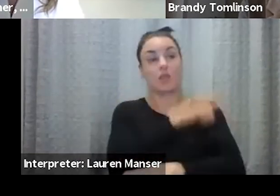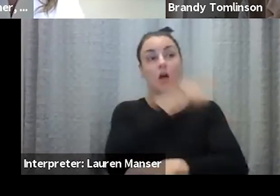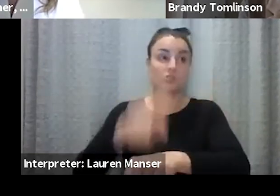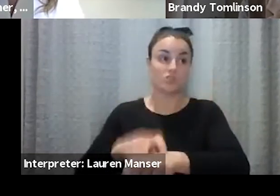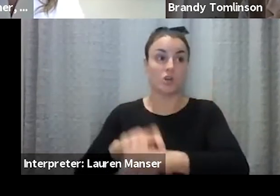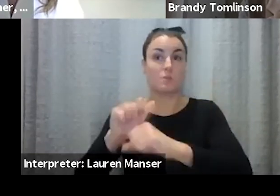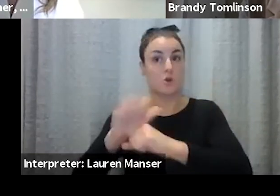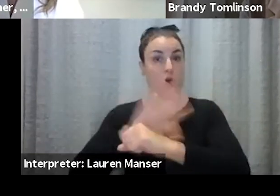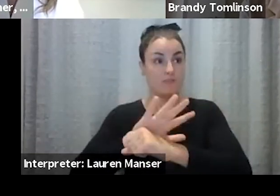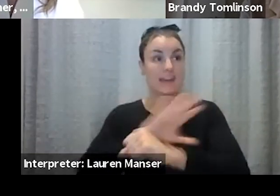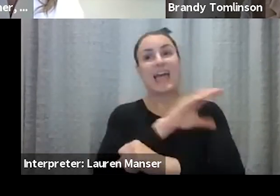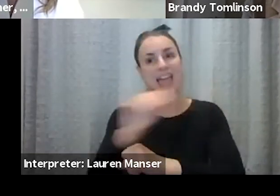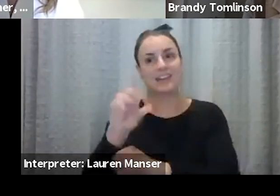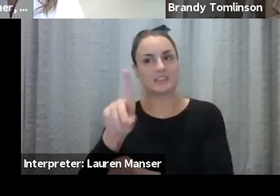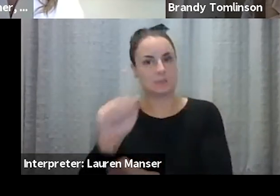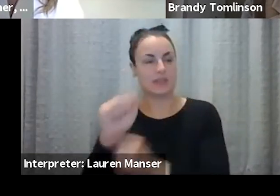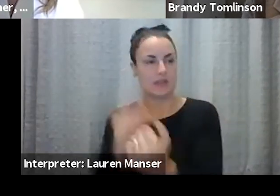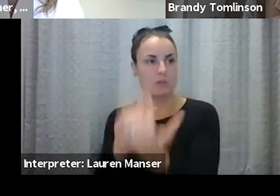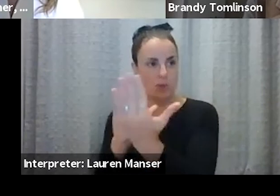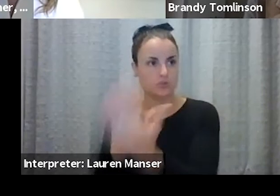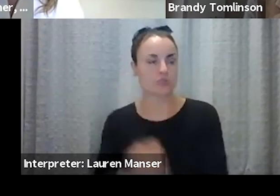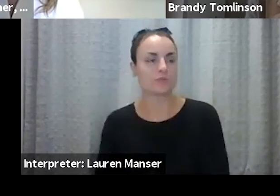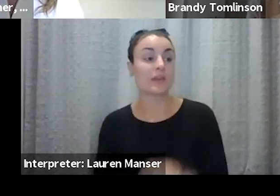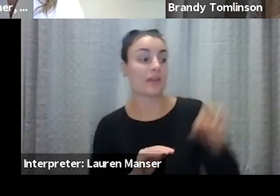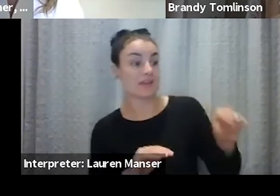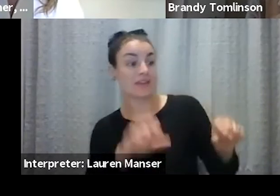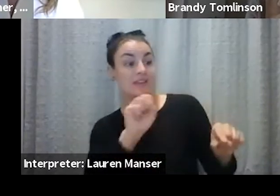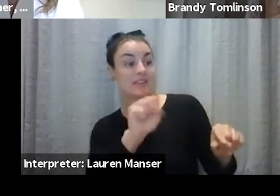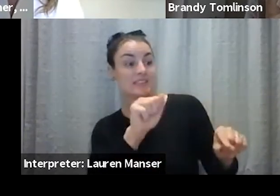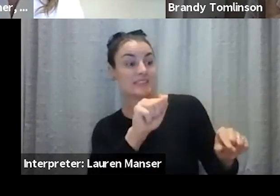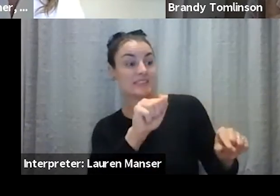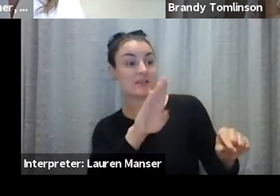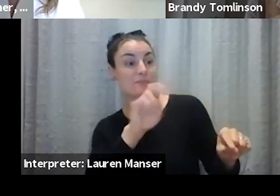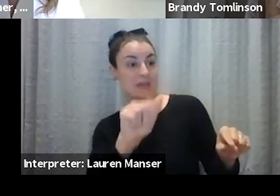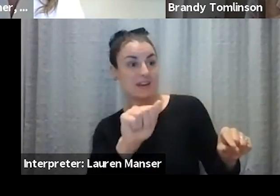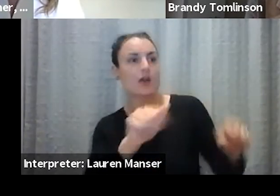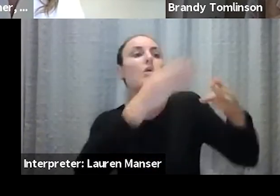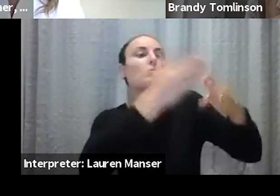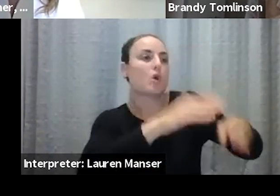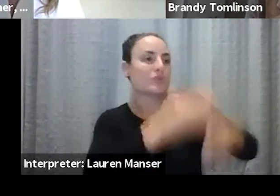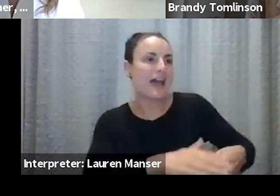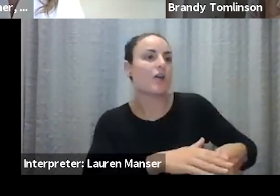And Sabina did a really great job of kind of breaking down what that looks like in terms of employment discrimination